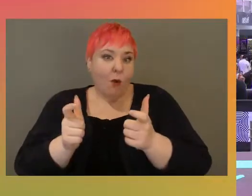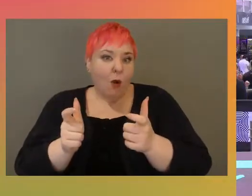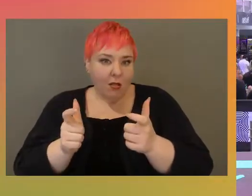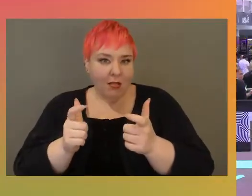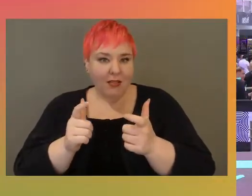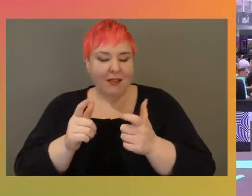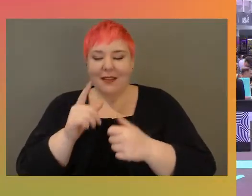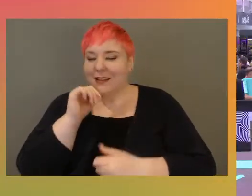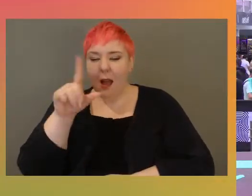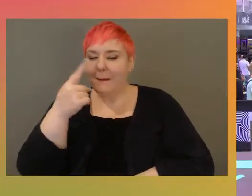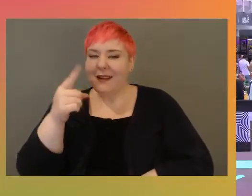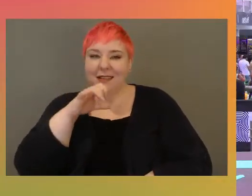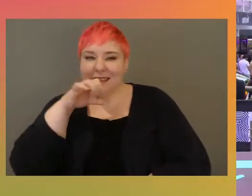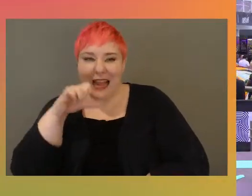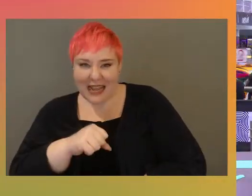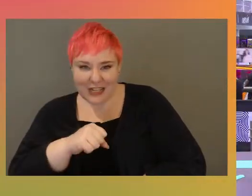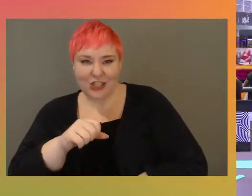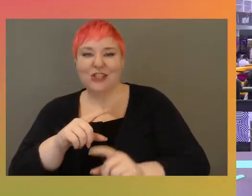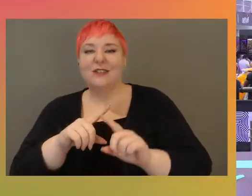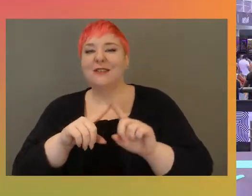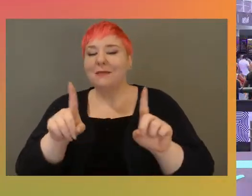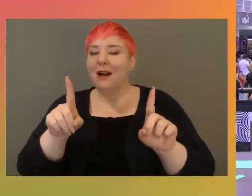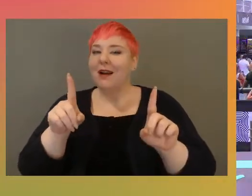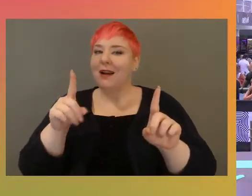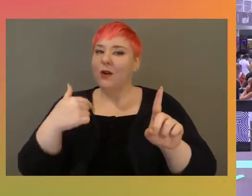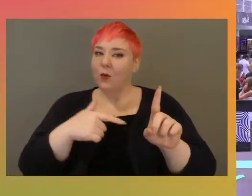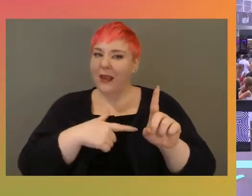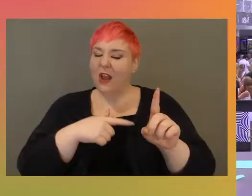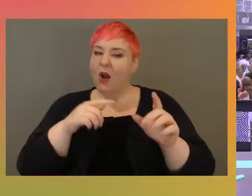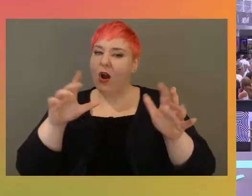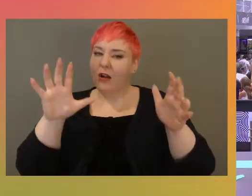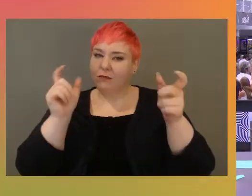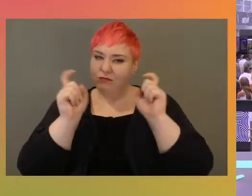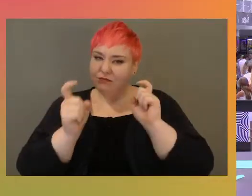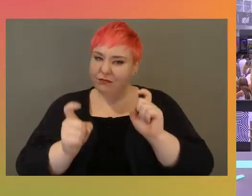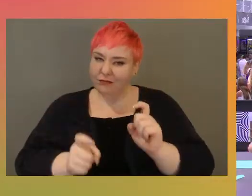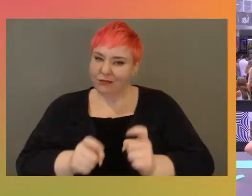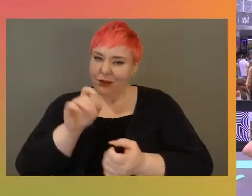THE ADVANCED PRACTICE IS ACTUALLY VERY QUIET, AND VERY